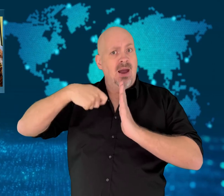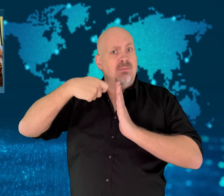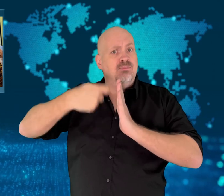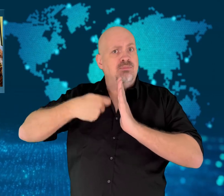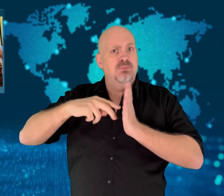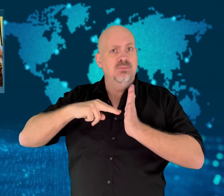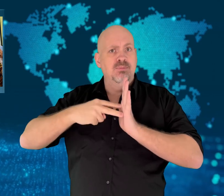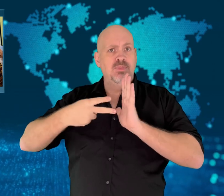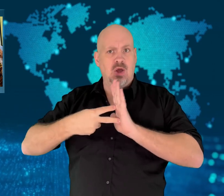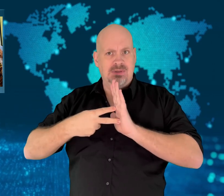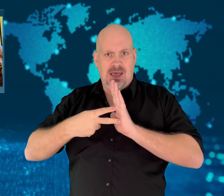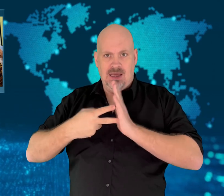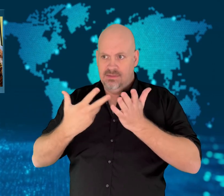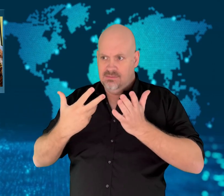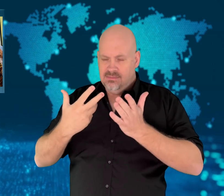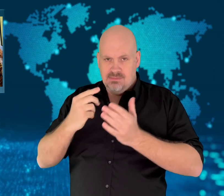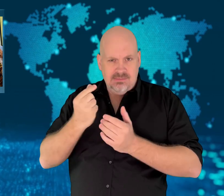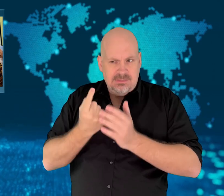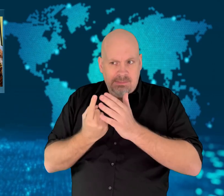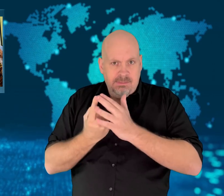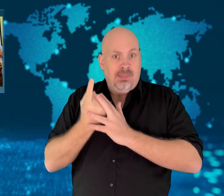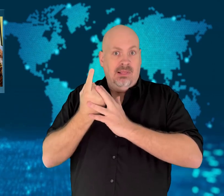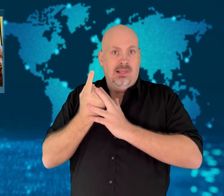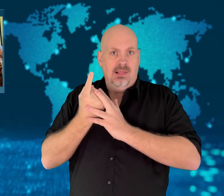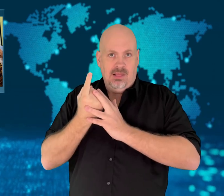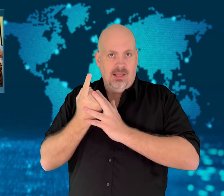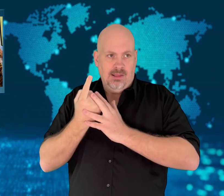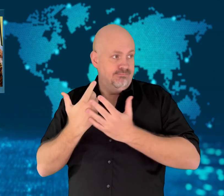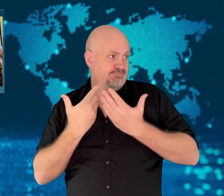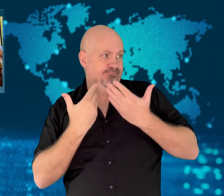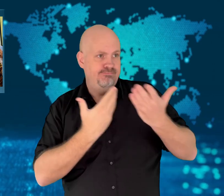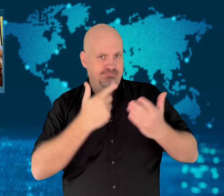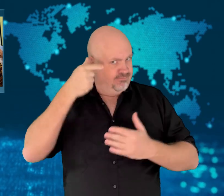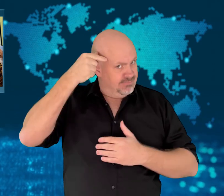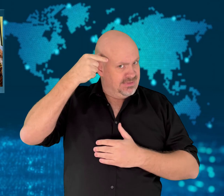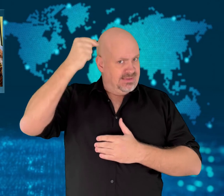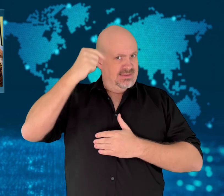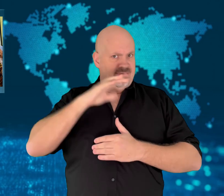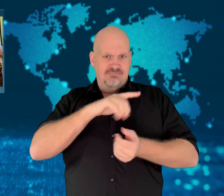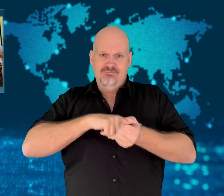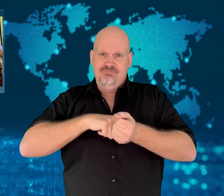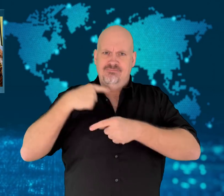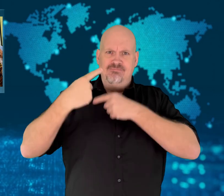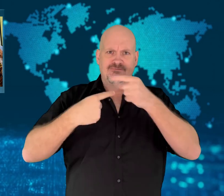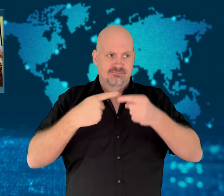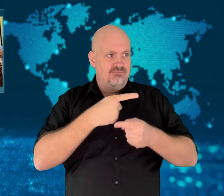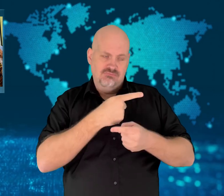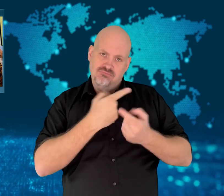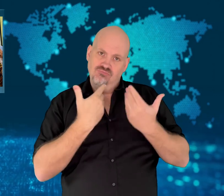a mining project in a rare deal in British Columbia, Canada.